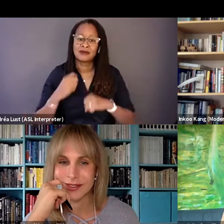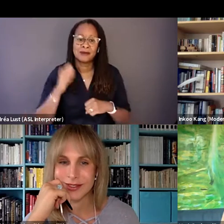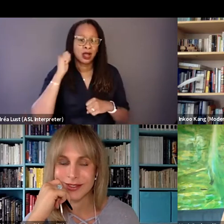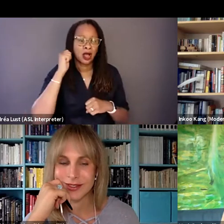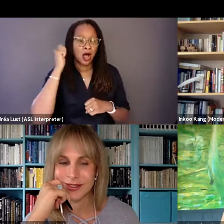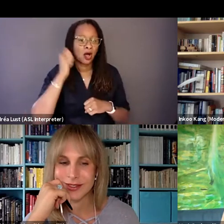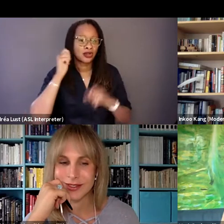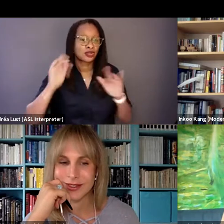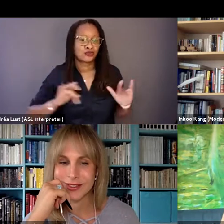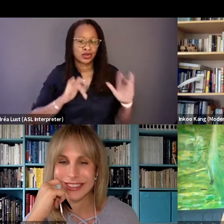Where did that come from?